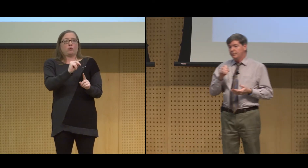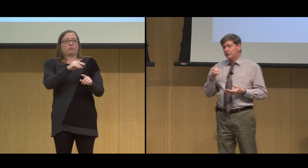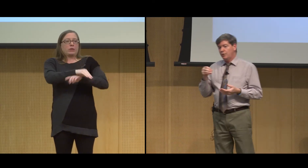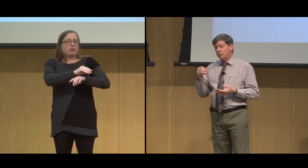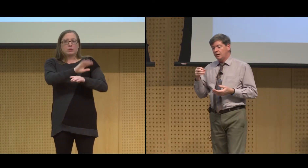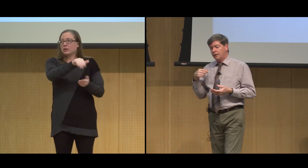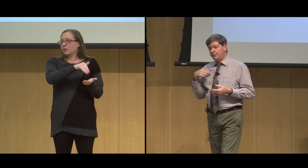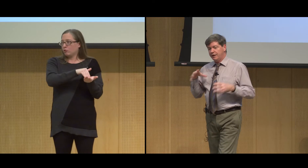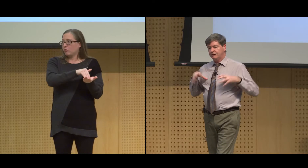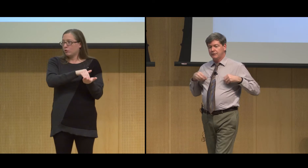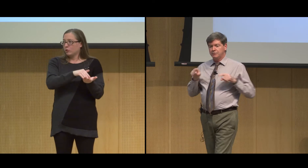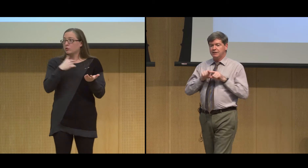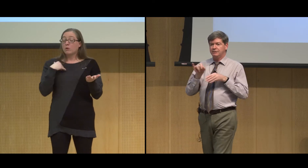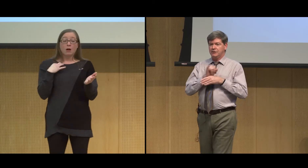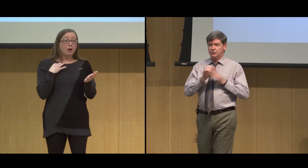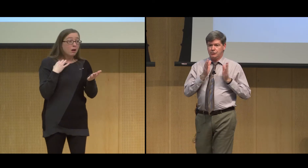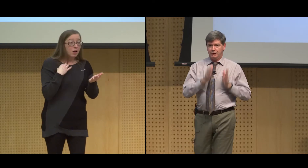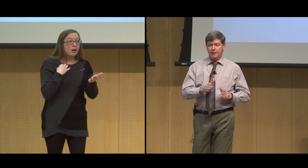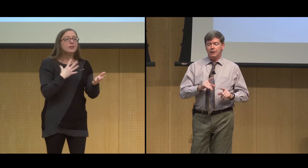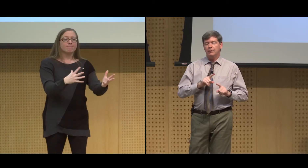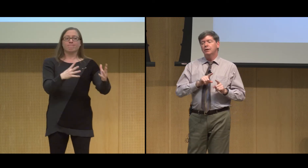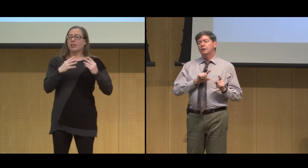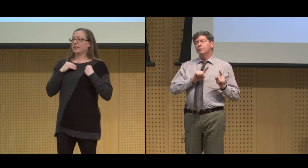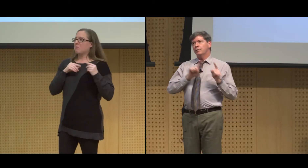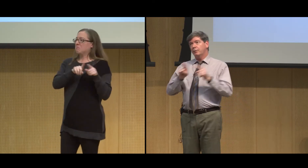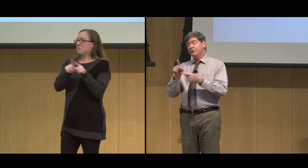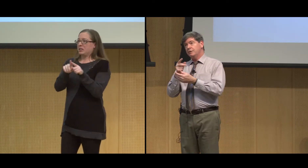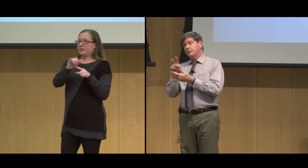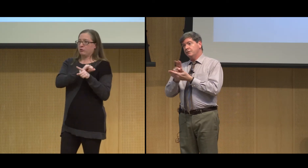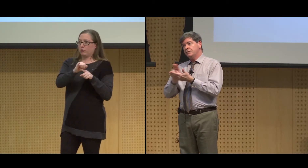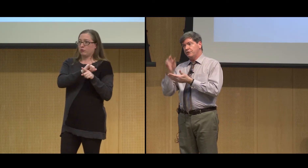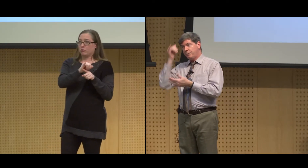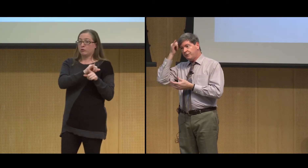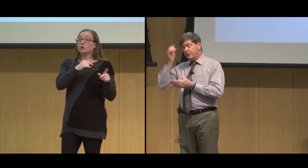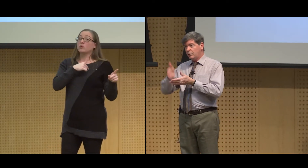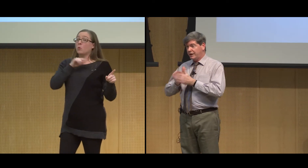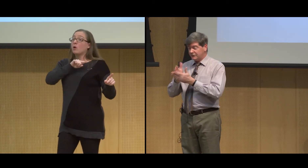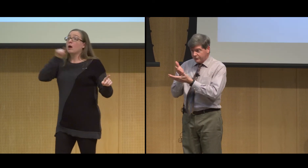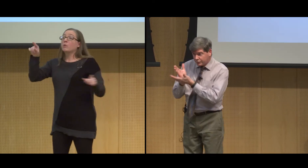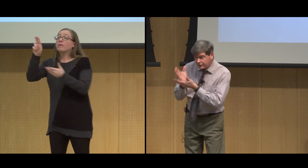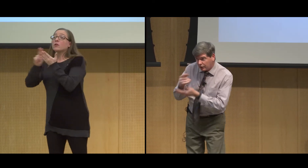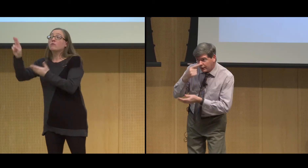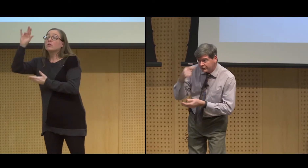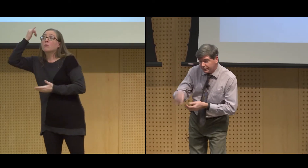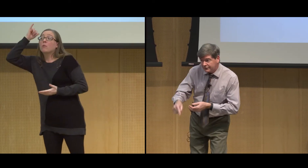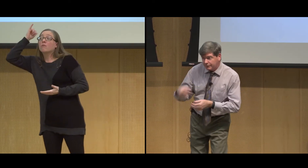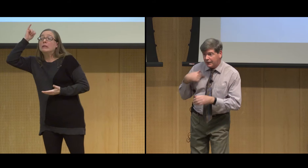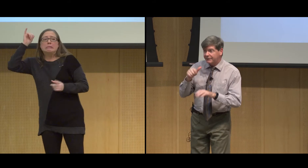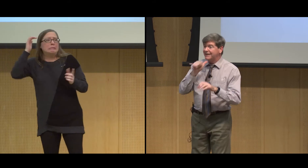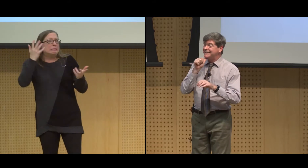Um, so they accepted me as an intern there. So when I went to the University of Buffalo and asked if it was all right, if they didn't mind